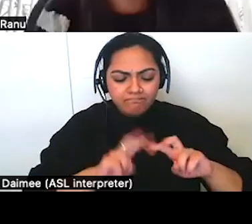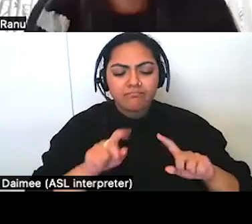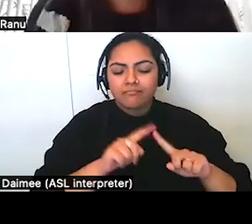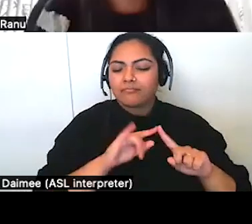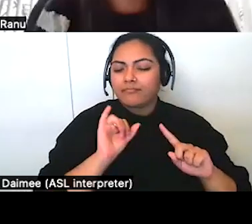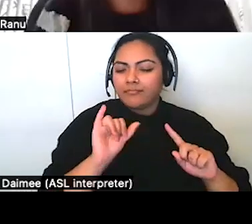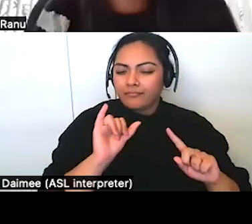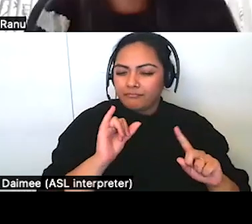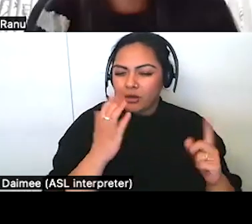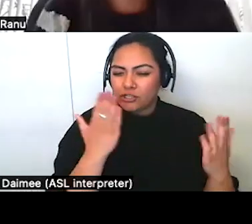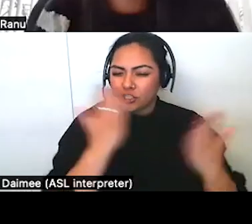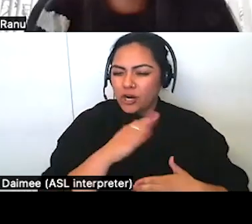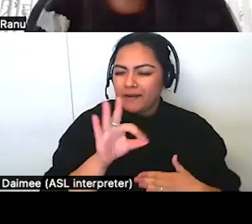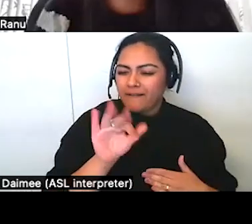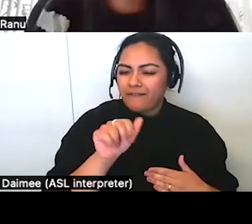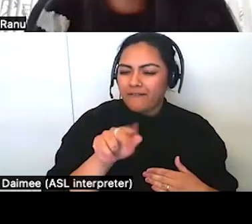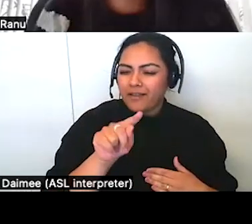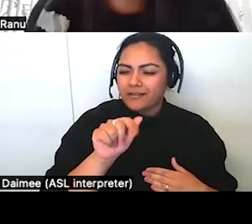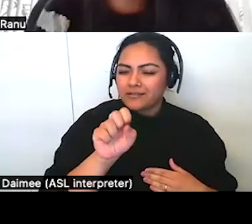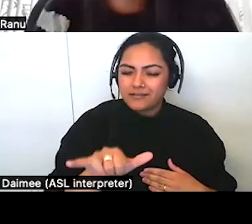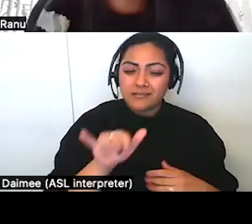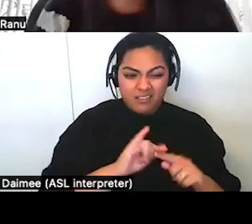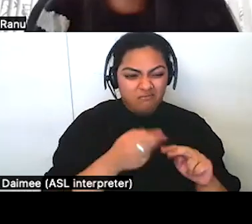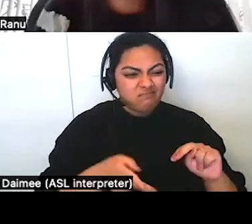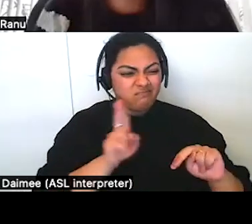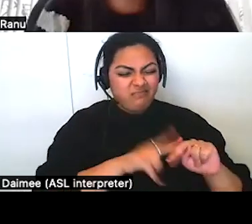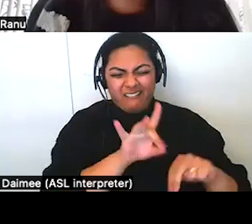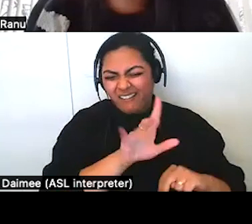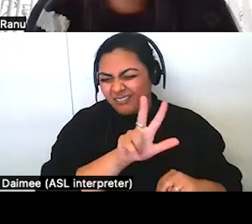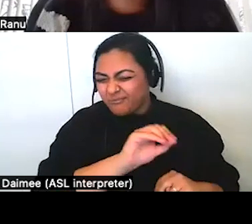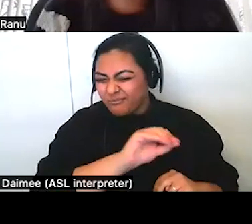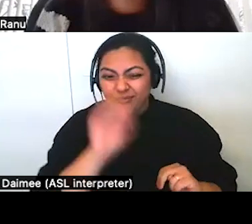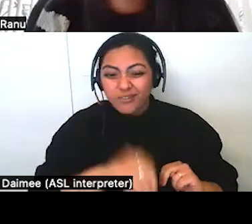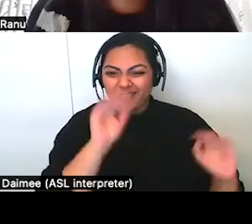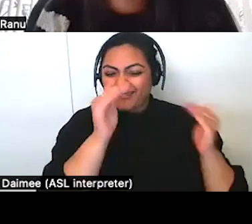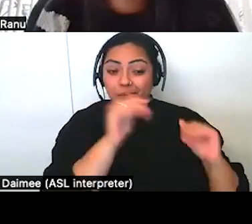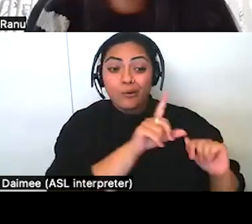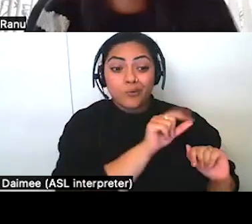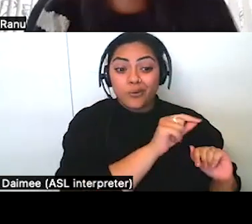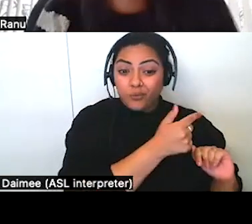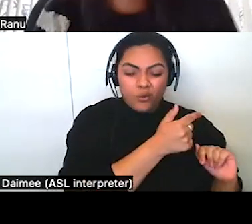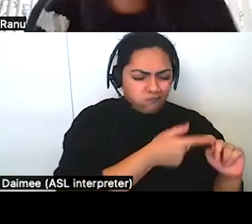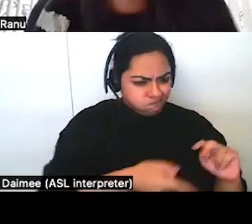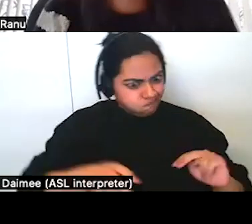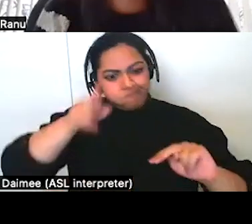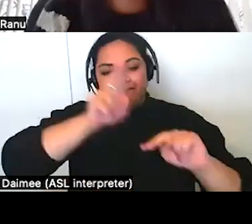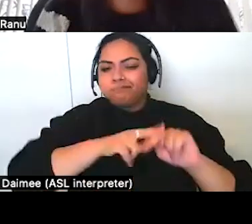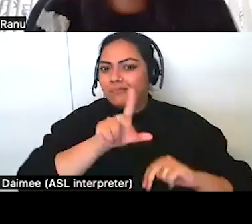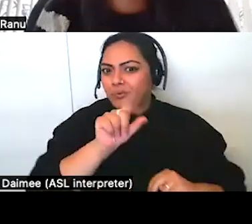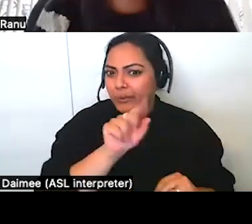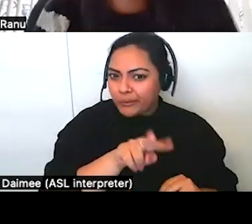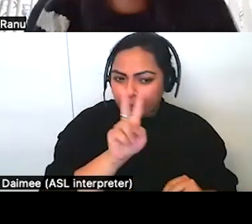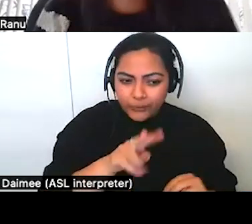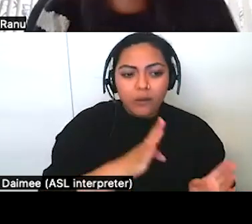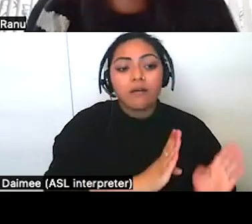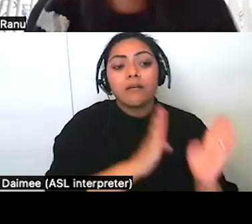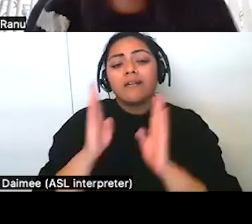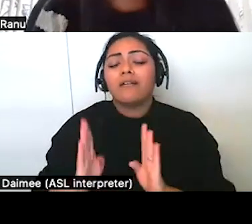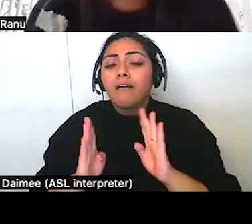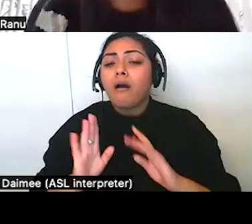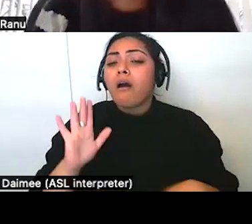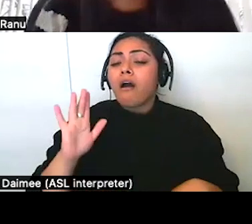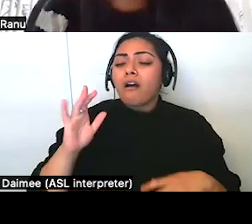the growth here. It's up 83% in 2022, over 2021. Ghost and gothic BISACs are only up 24%, which is